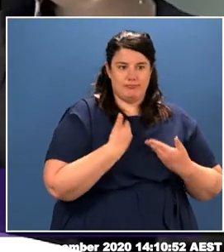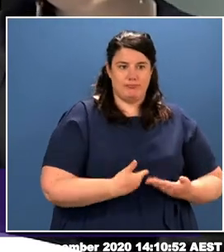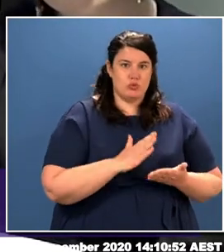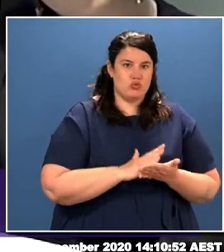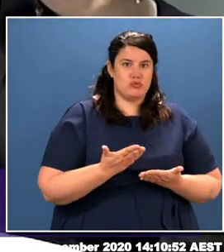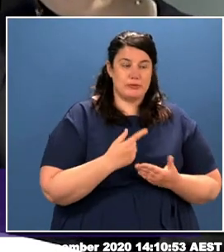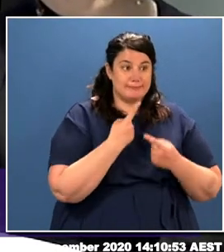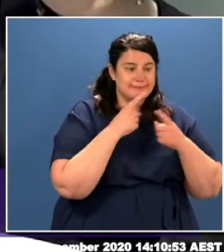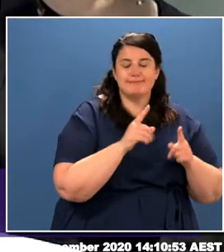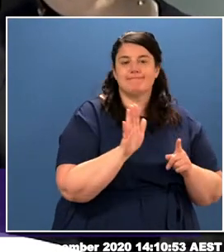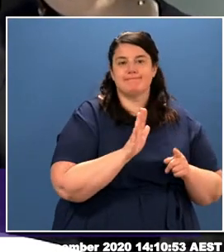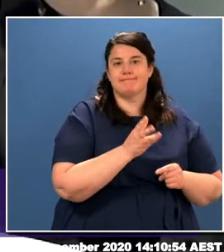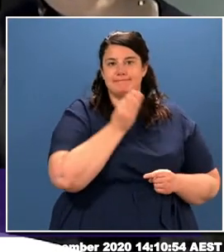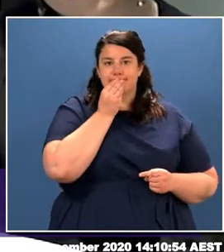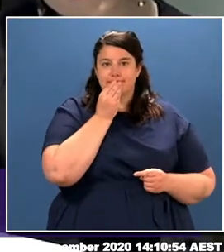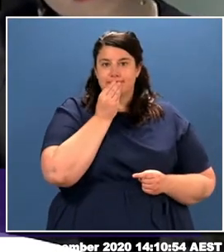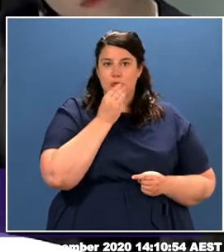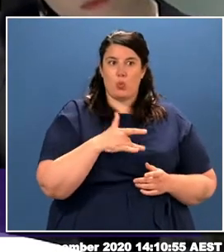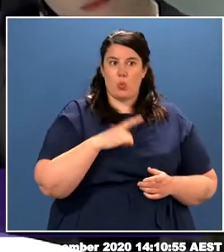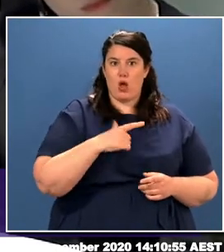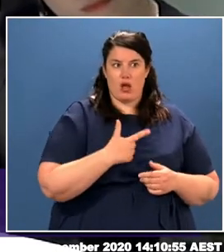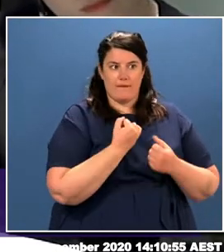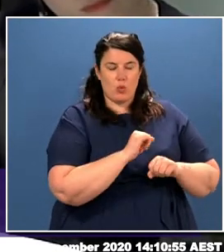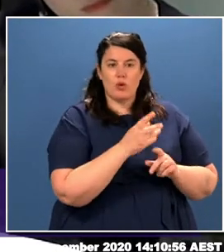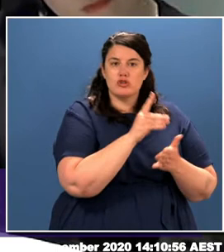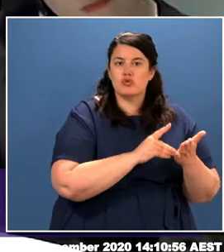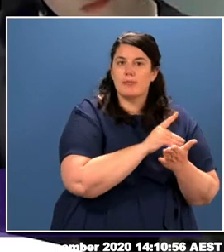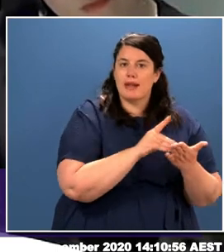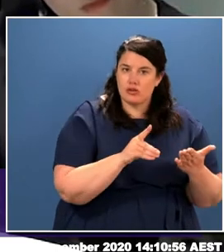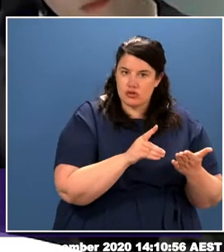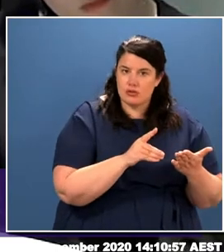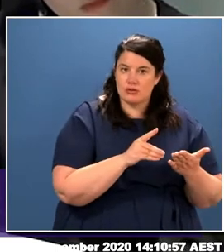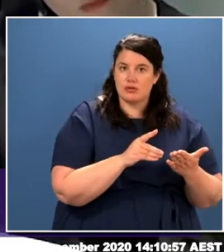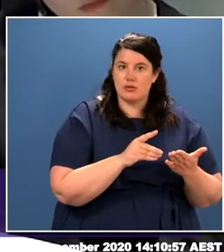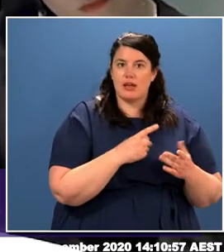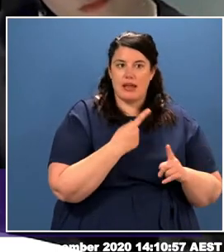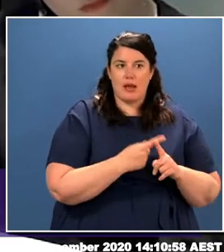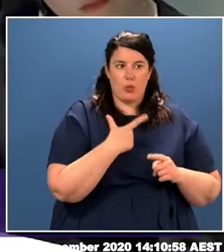in order to avoid experiences of discrimination on the one hand and the need for self-integrity on the other.